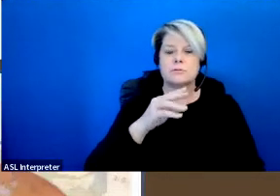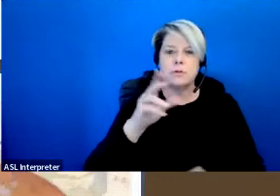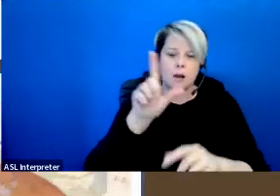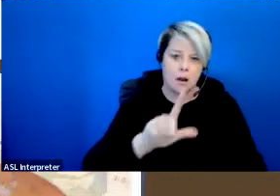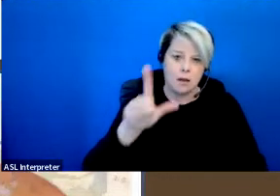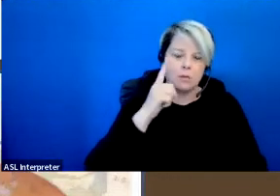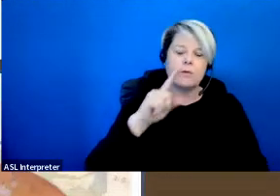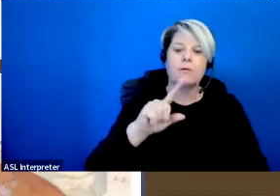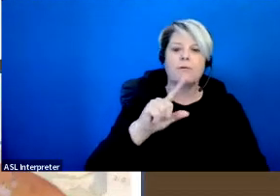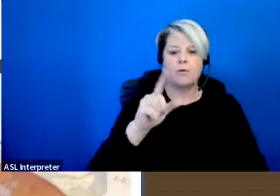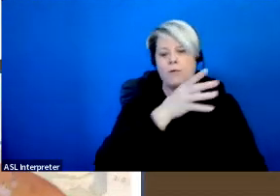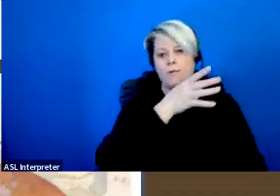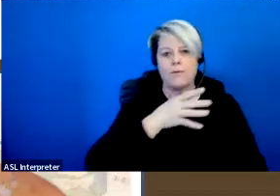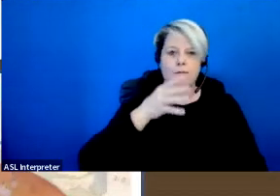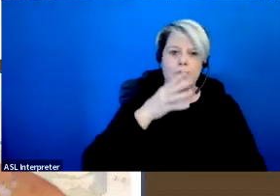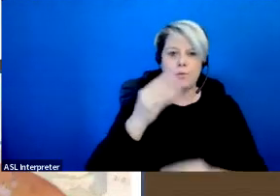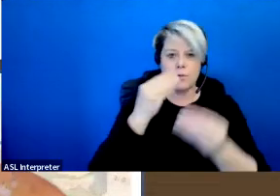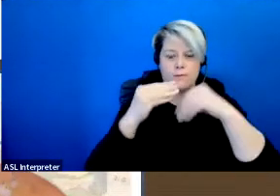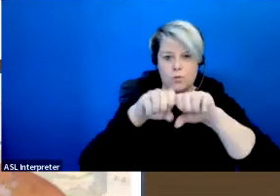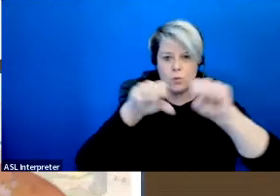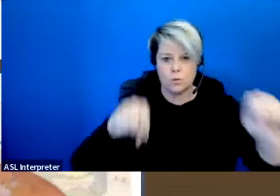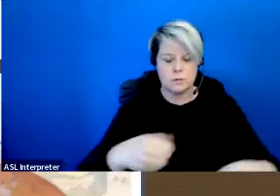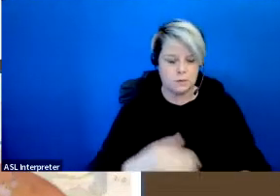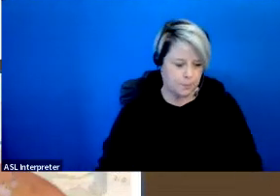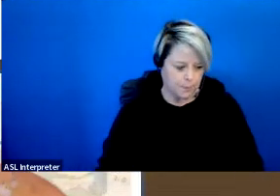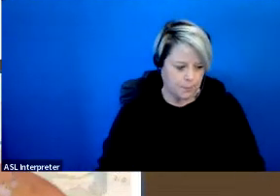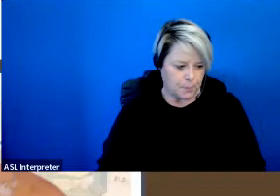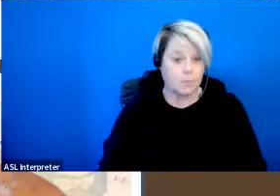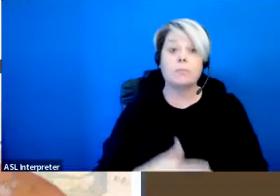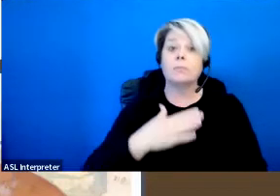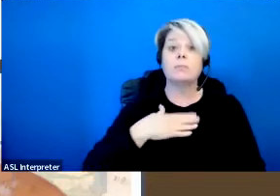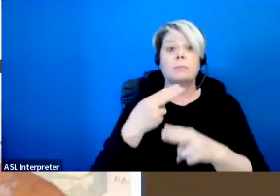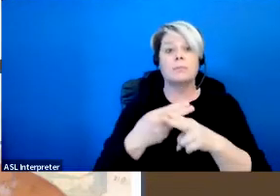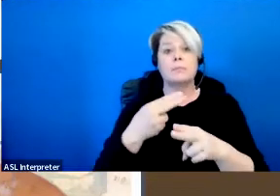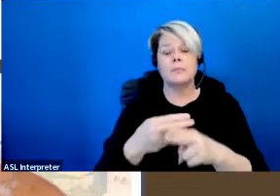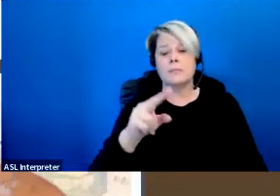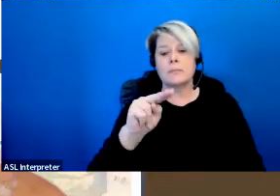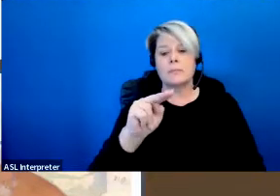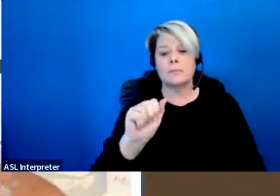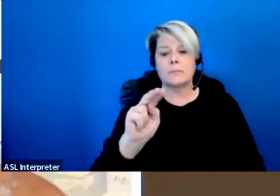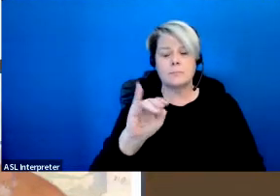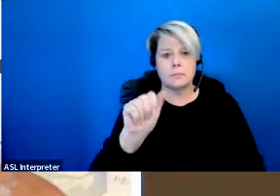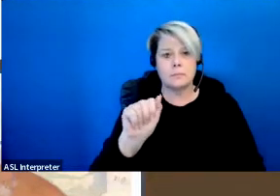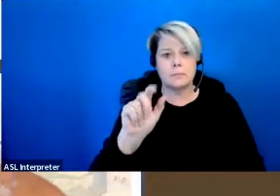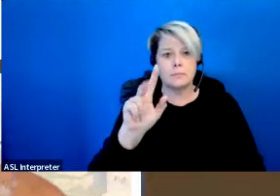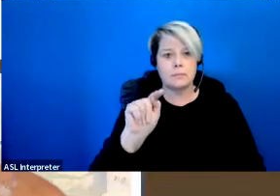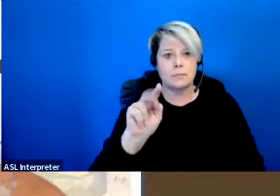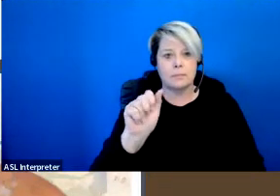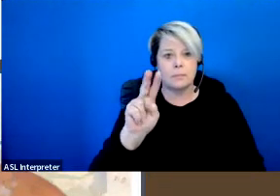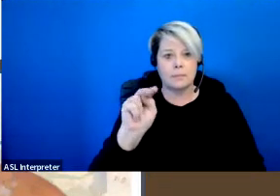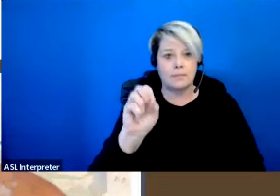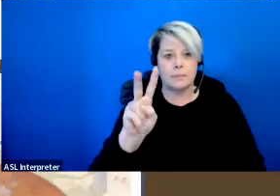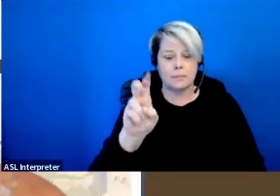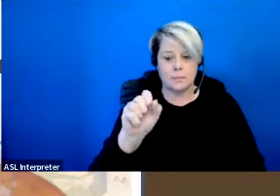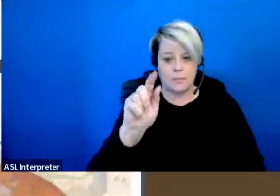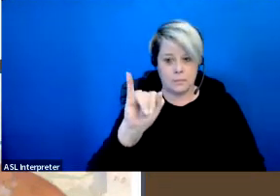institution New England forum so you know why you